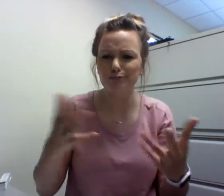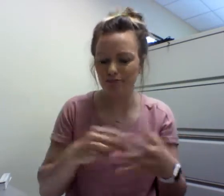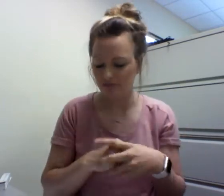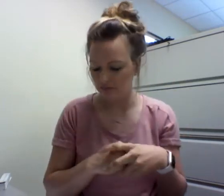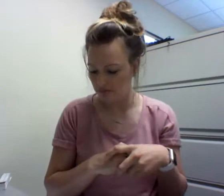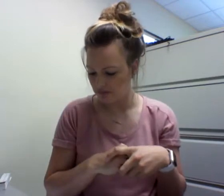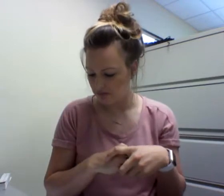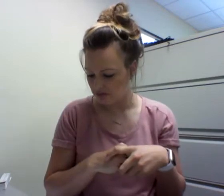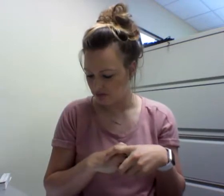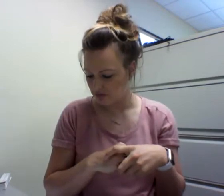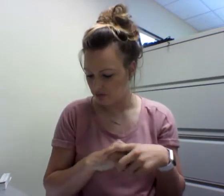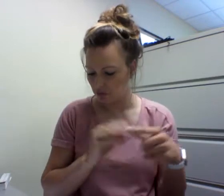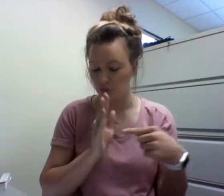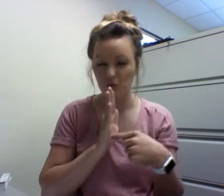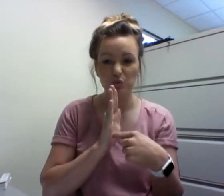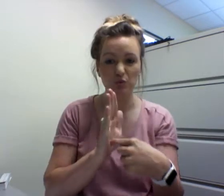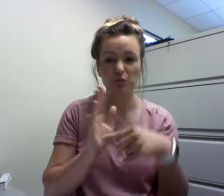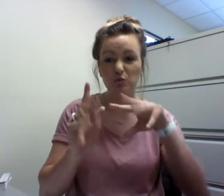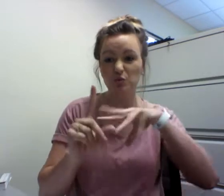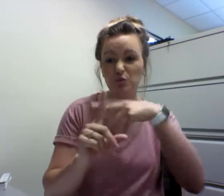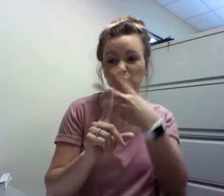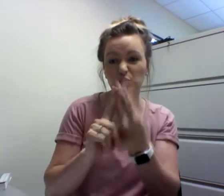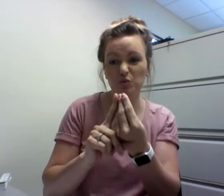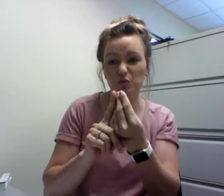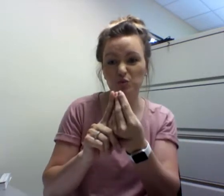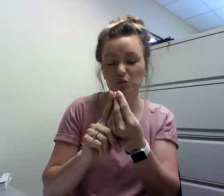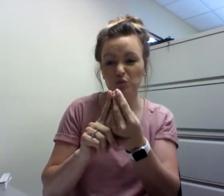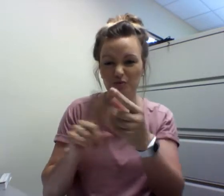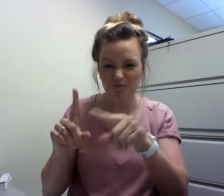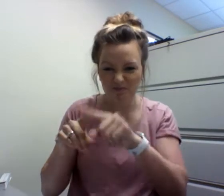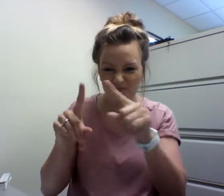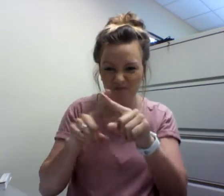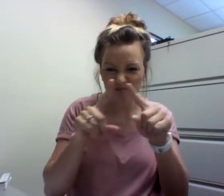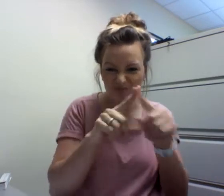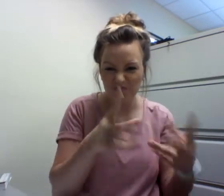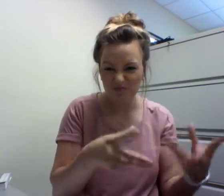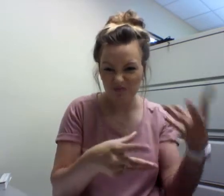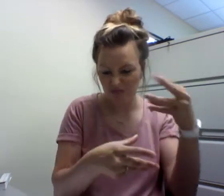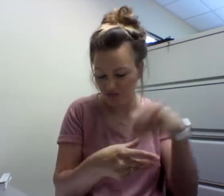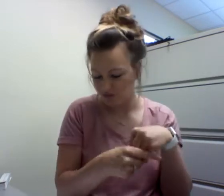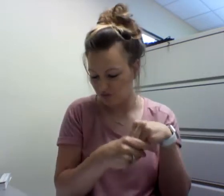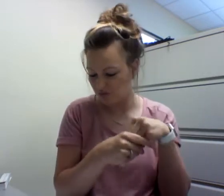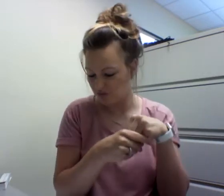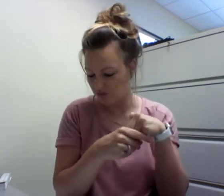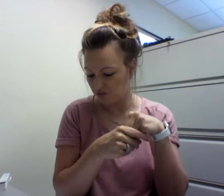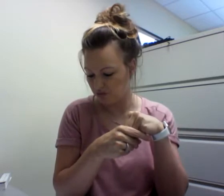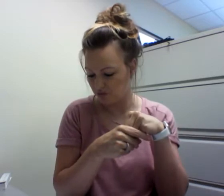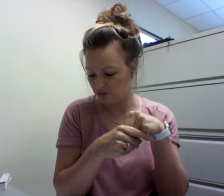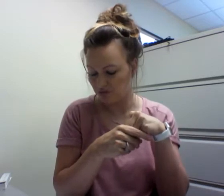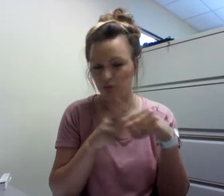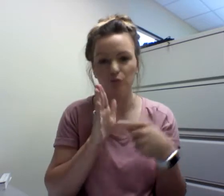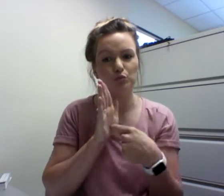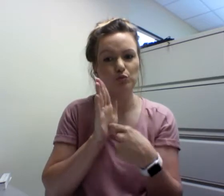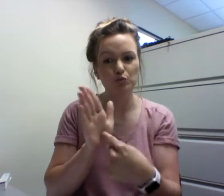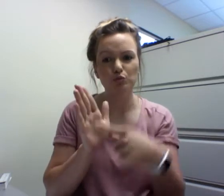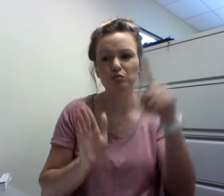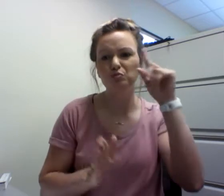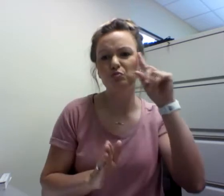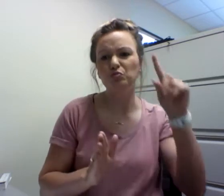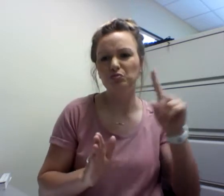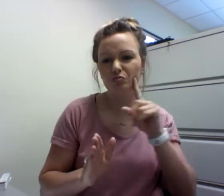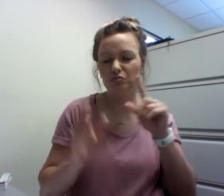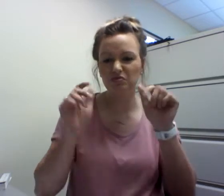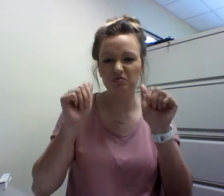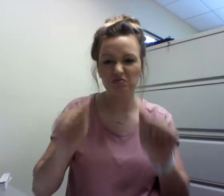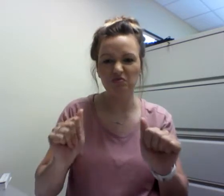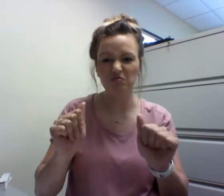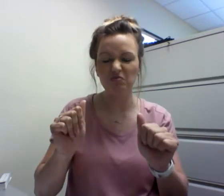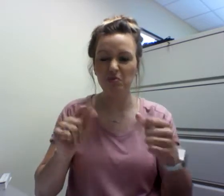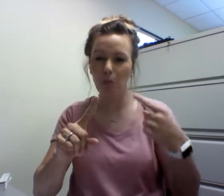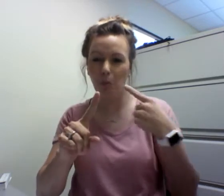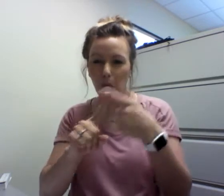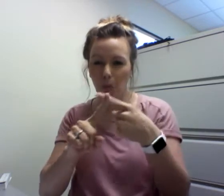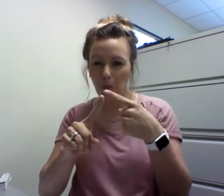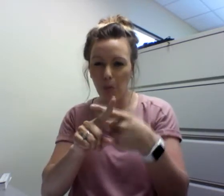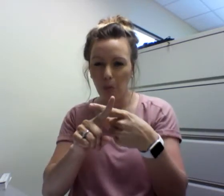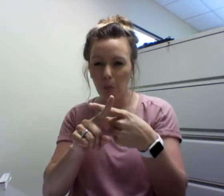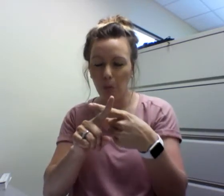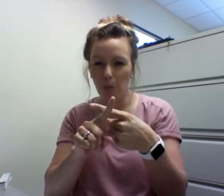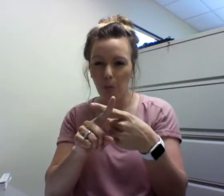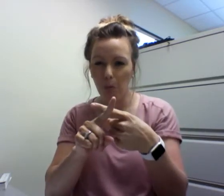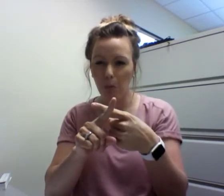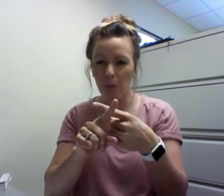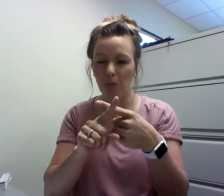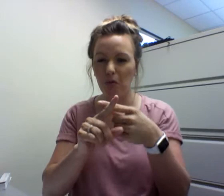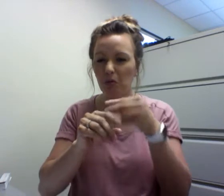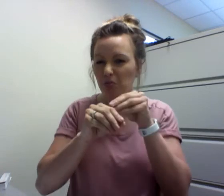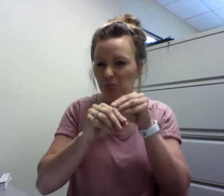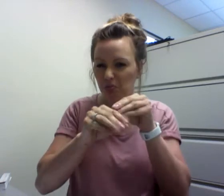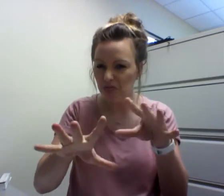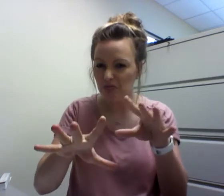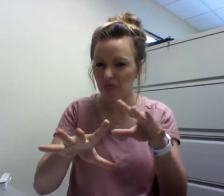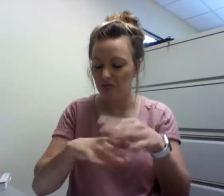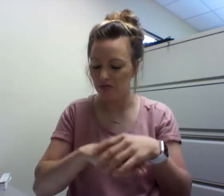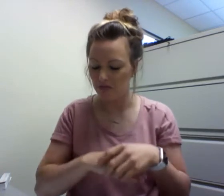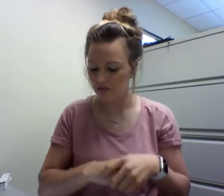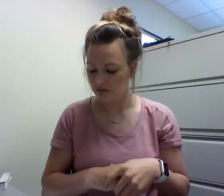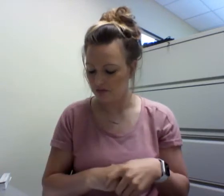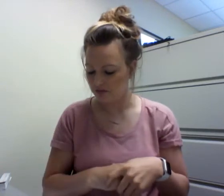Deaf culture encompasses many things and has had a positive impact on society.